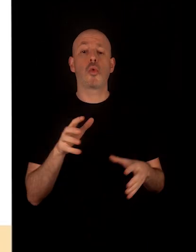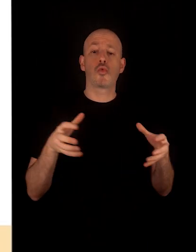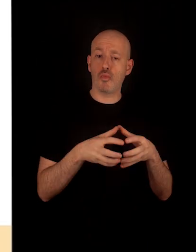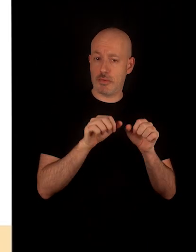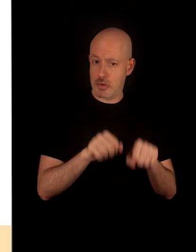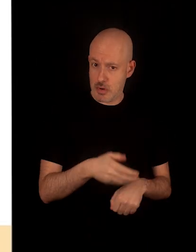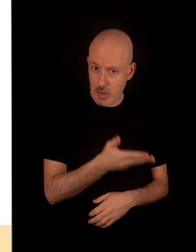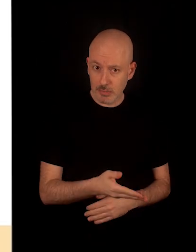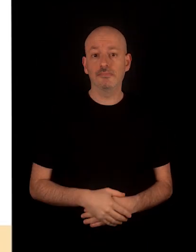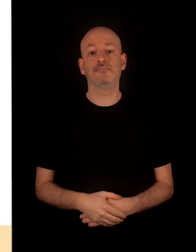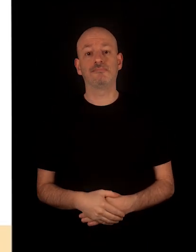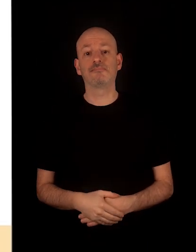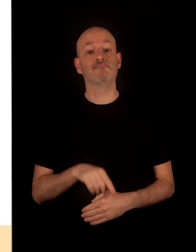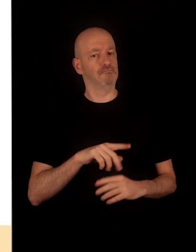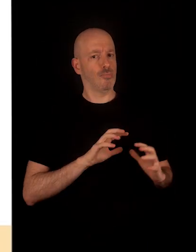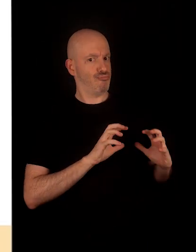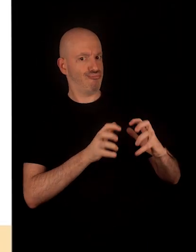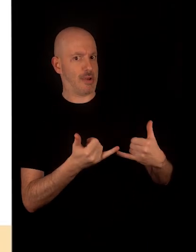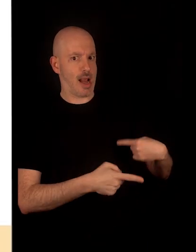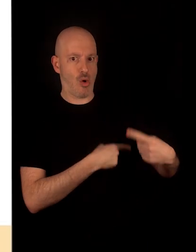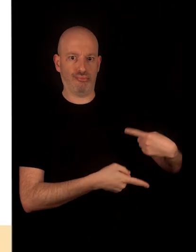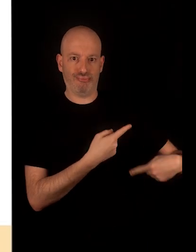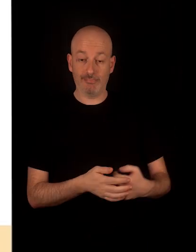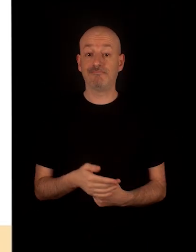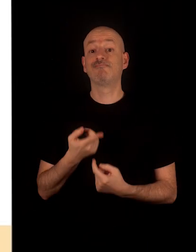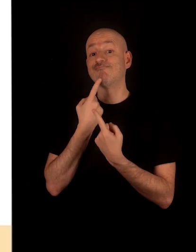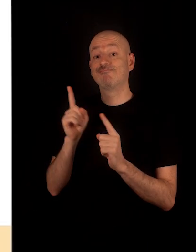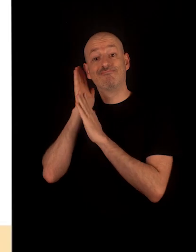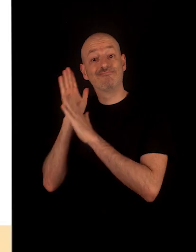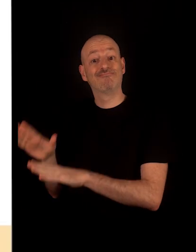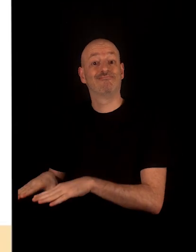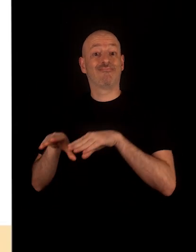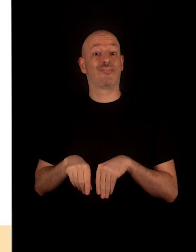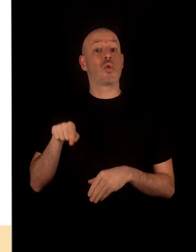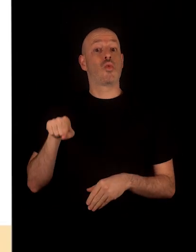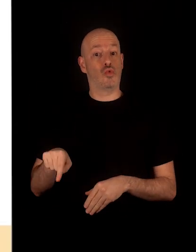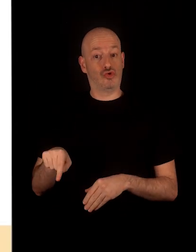We will talk about, these points: ‘Who can apply?’ ‘Which are the eligible countries?’